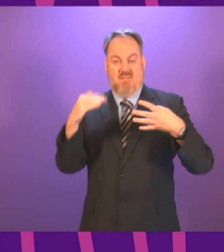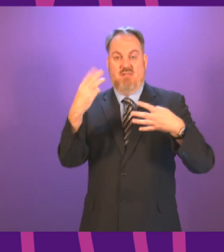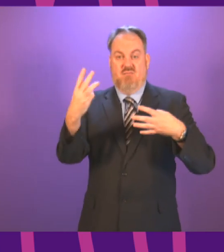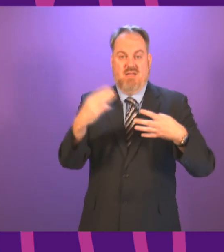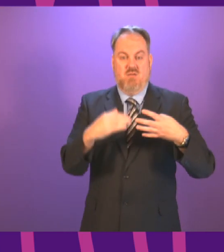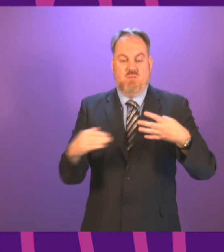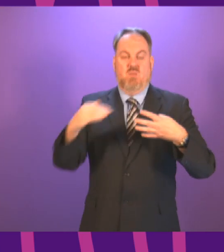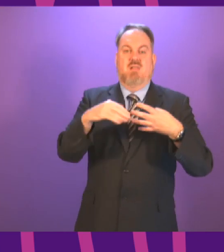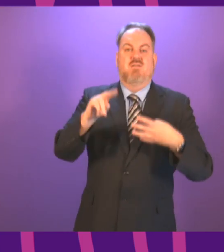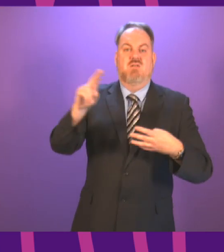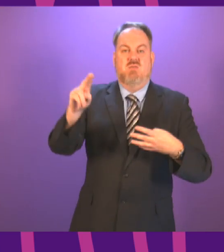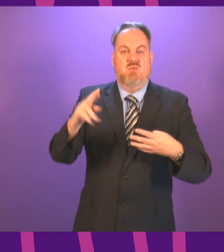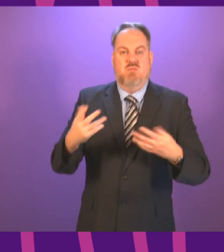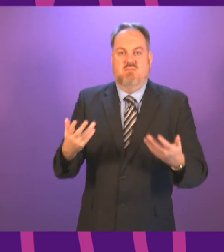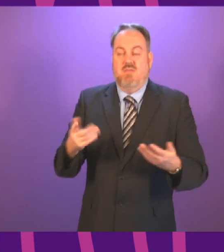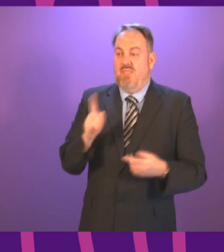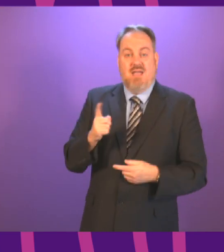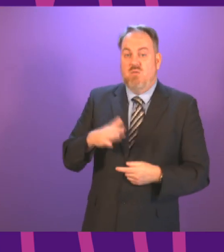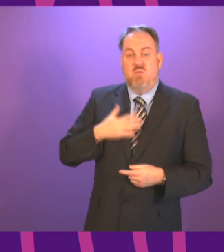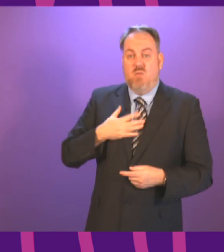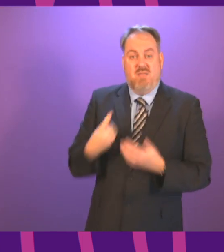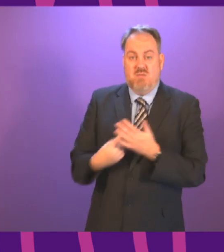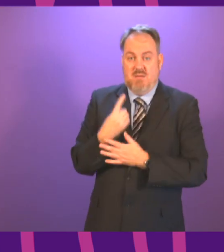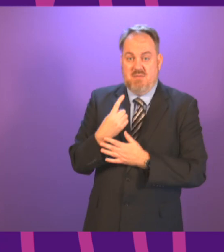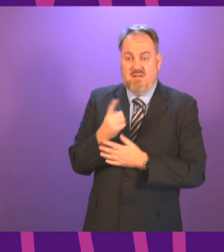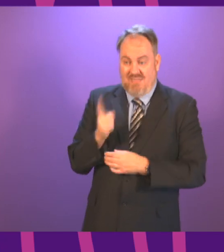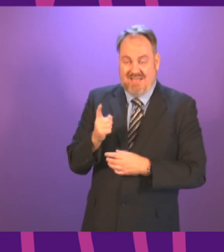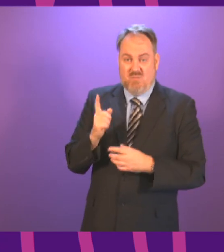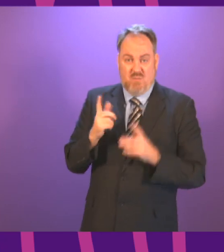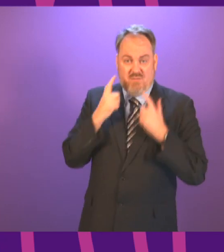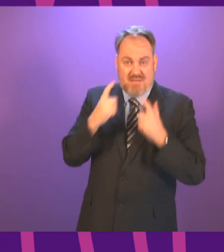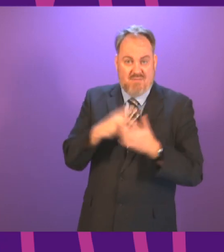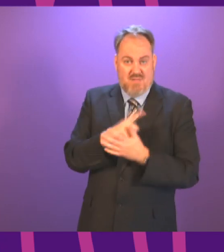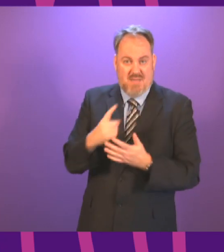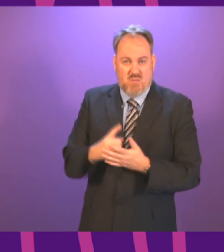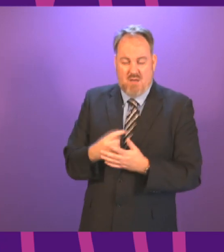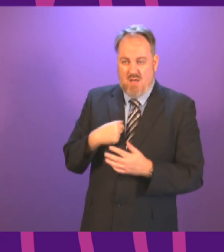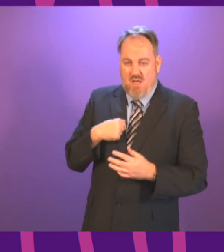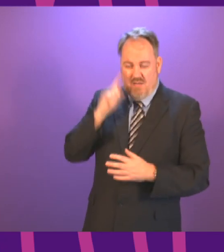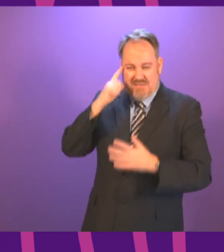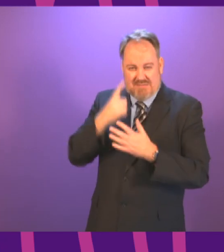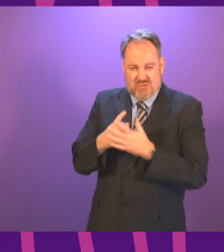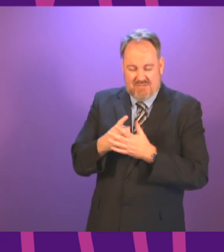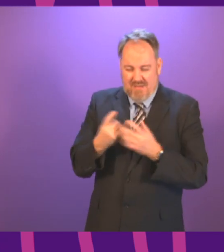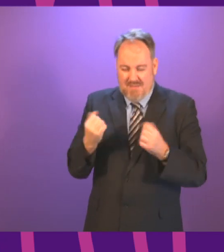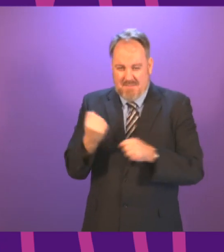can be coped with. That is why the sustainability of the position is important, too. Those are really finely balanced judgments.